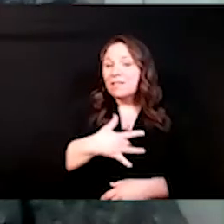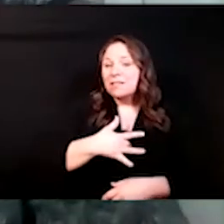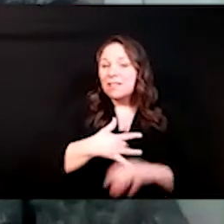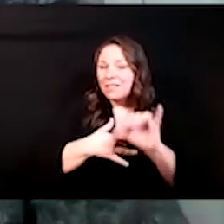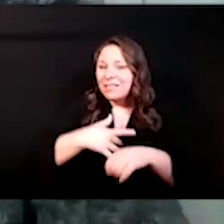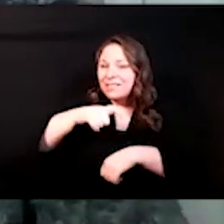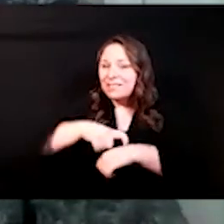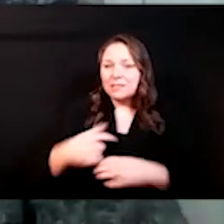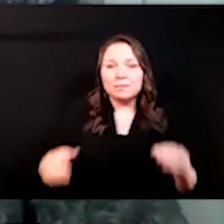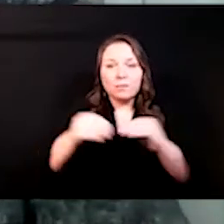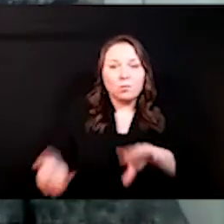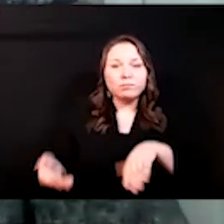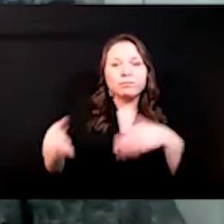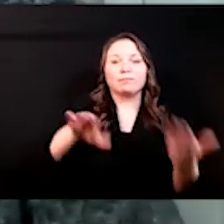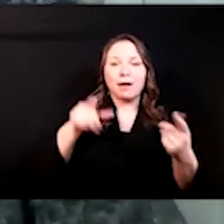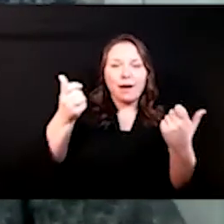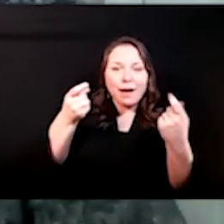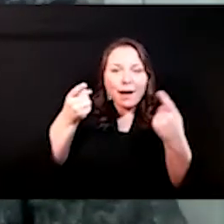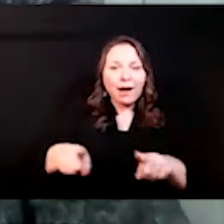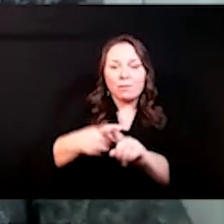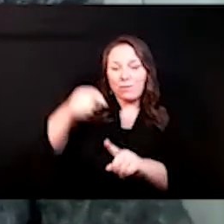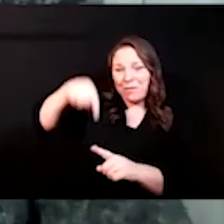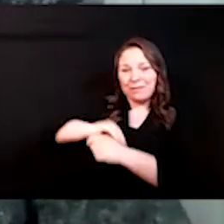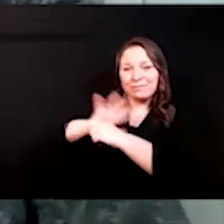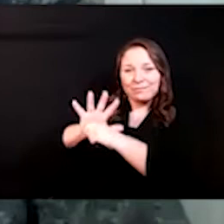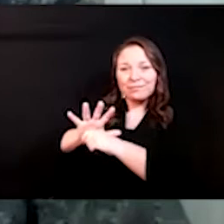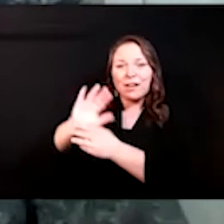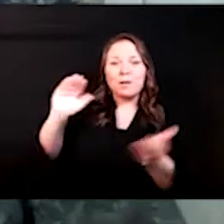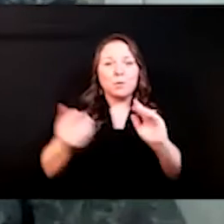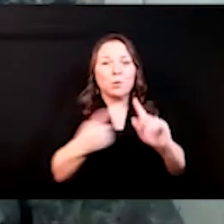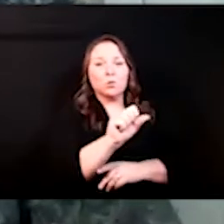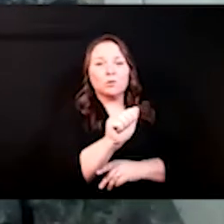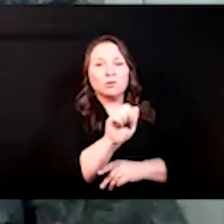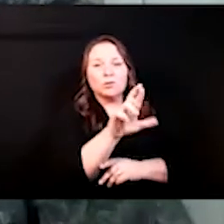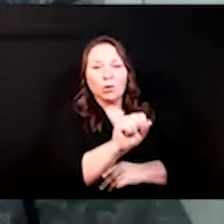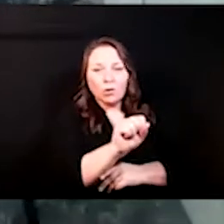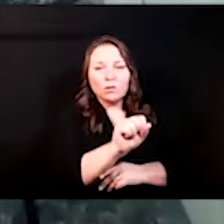THINK AT THAT POINT, THERE WERE ALREADY MORE DEATHS FROM THIS CORONAVIRUS COMPARED WITH SARS AND IT DEFINITELY SEEM